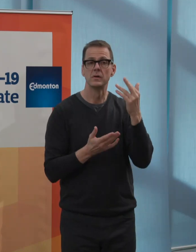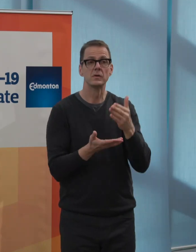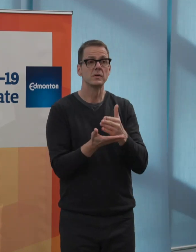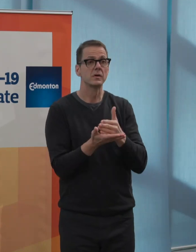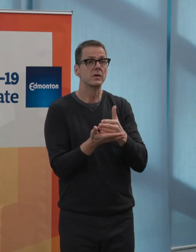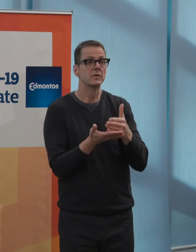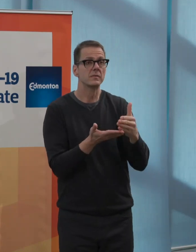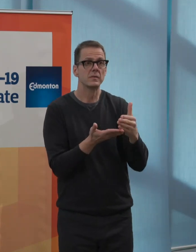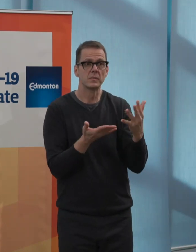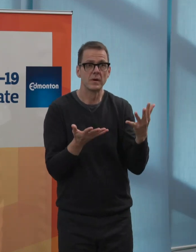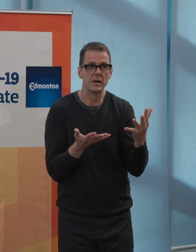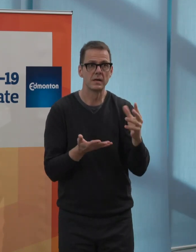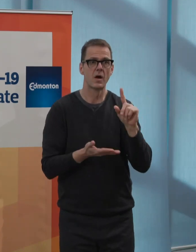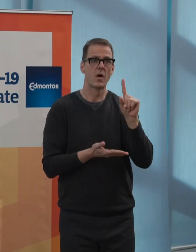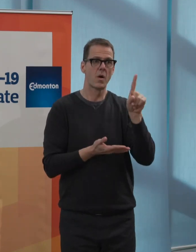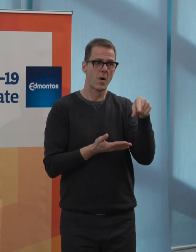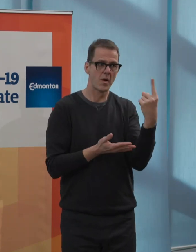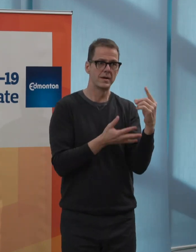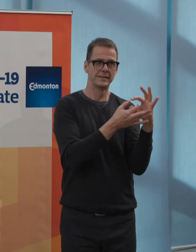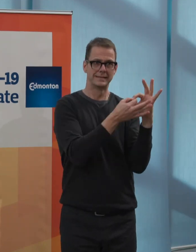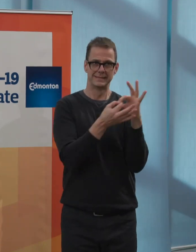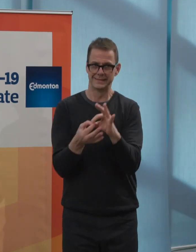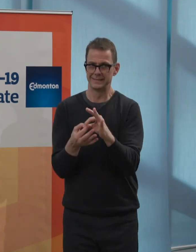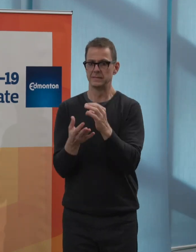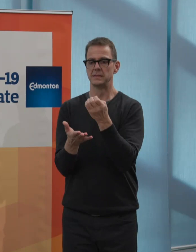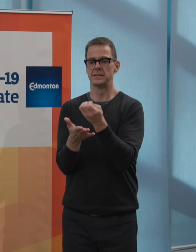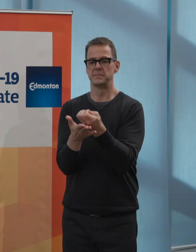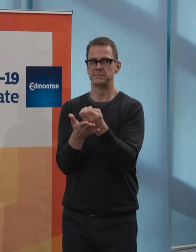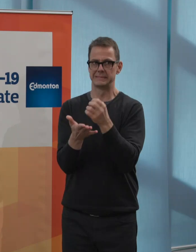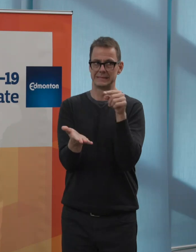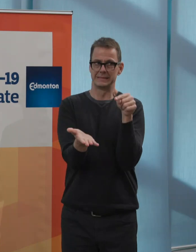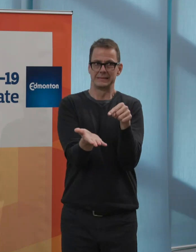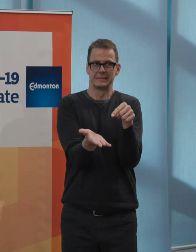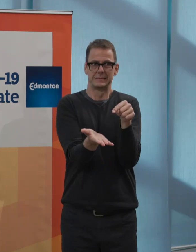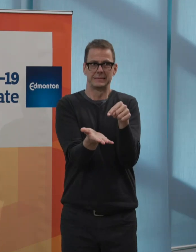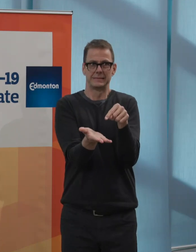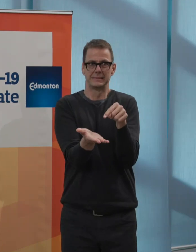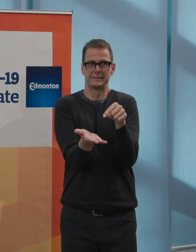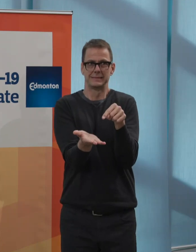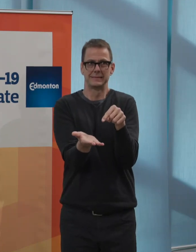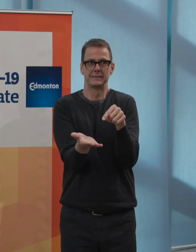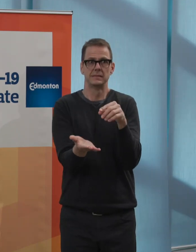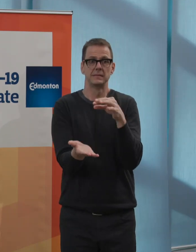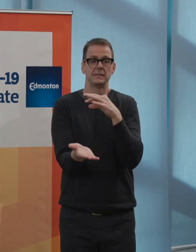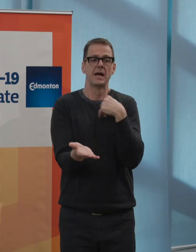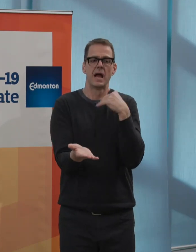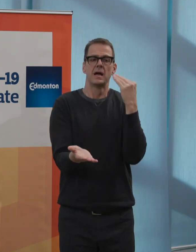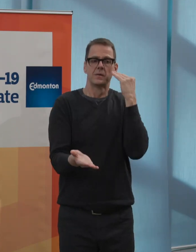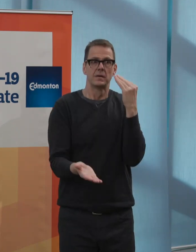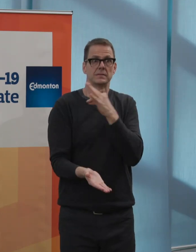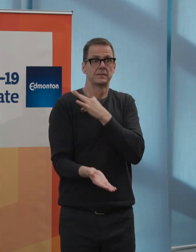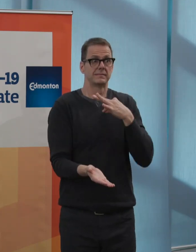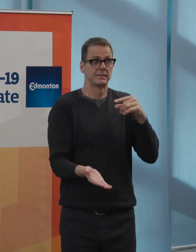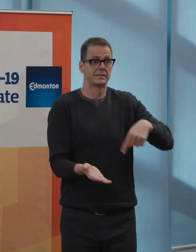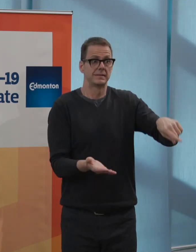our recreation centers are a vital part of the community and on-site programs